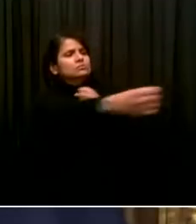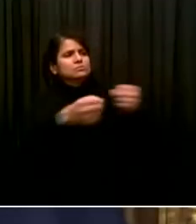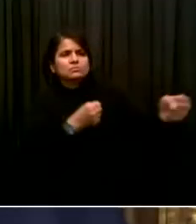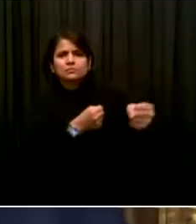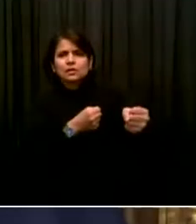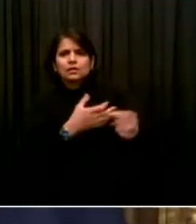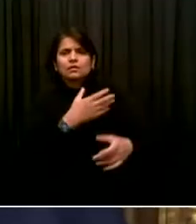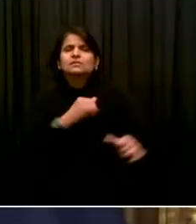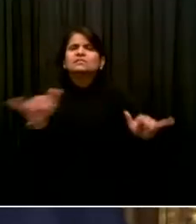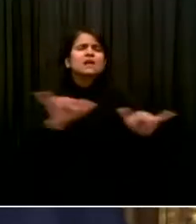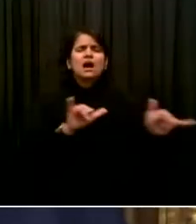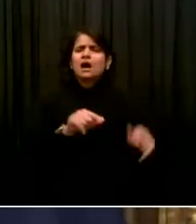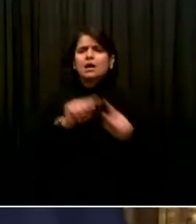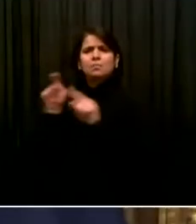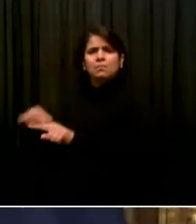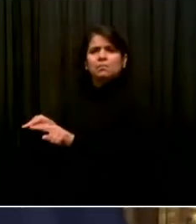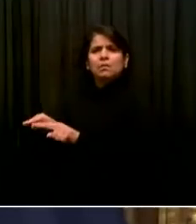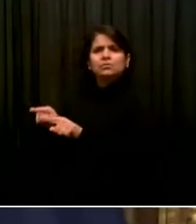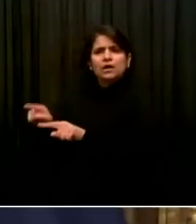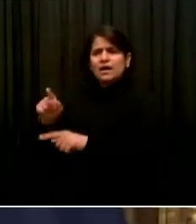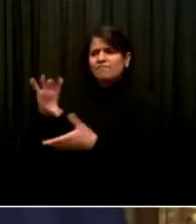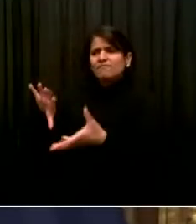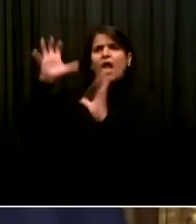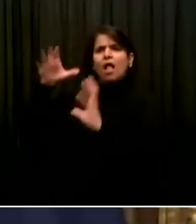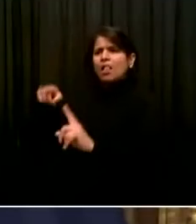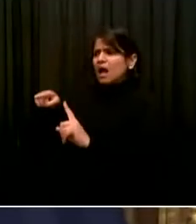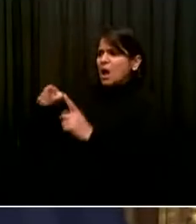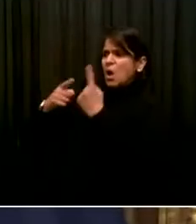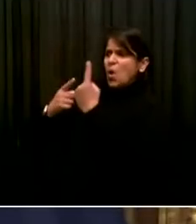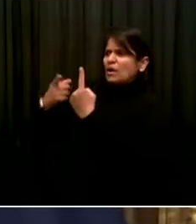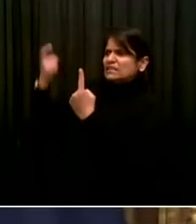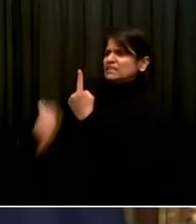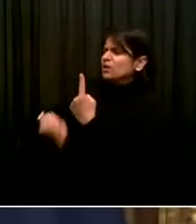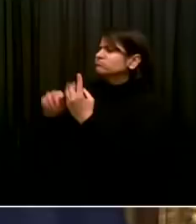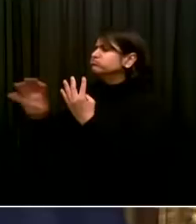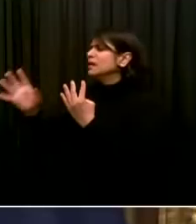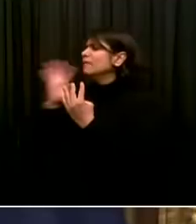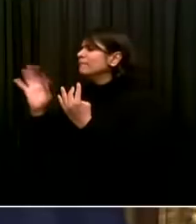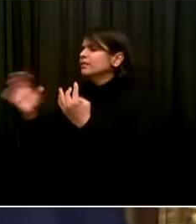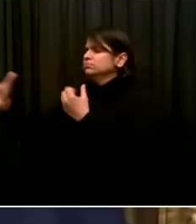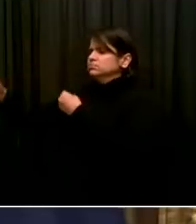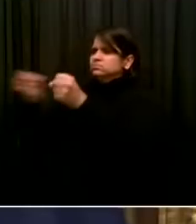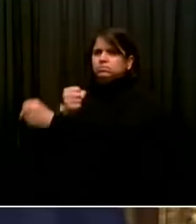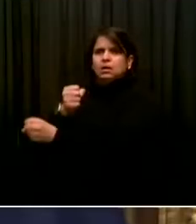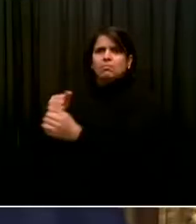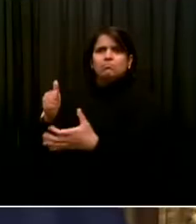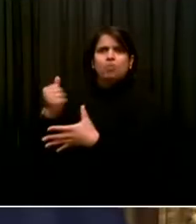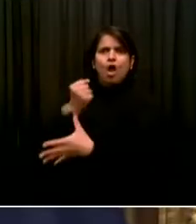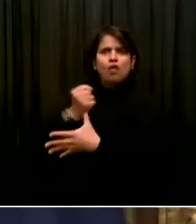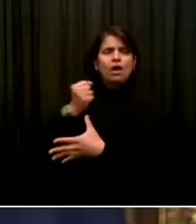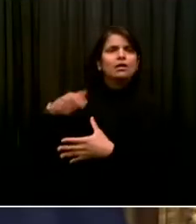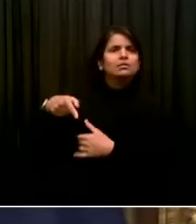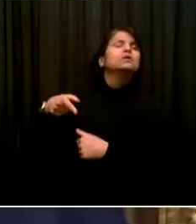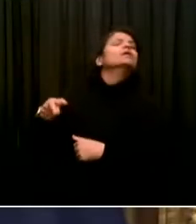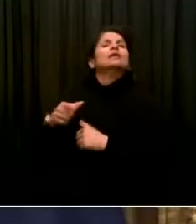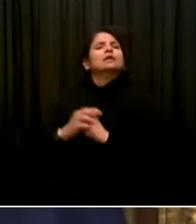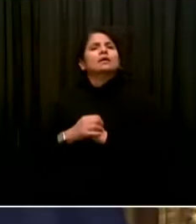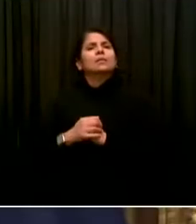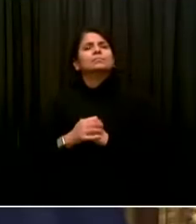CONDITIONS AHEAD OF THOSE LESS IN NEED. IT WILL SERVE AS A CRUCIAL STEP TO EGTTING UGNS OFF OUR STREETS